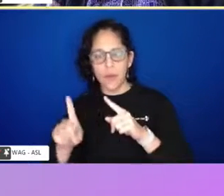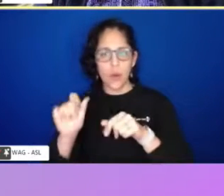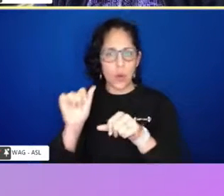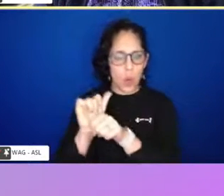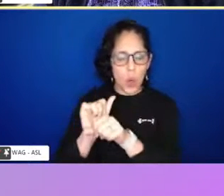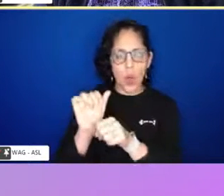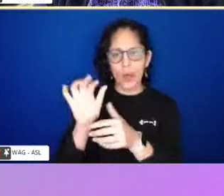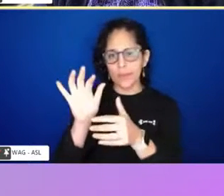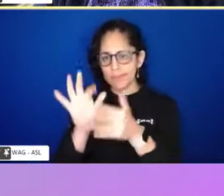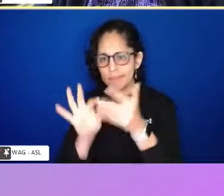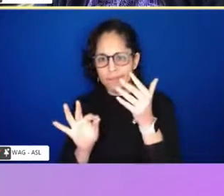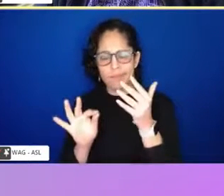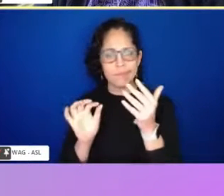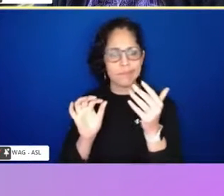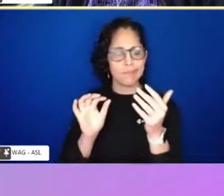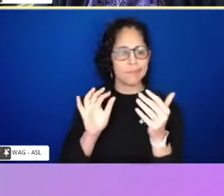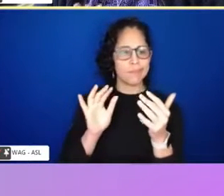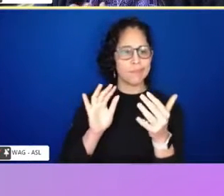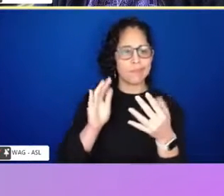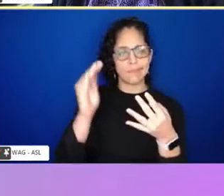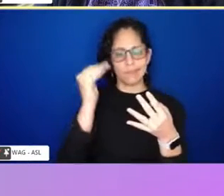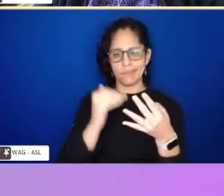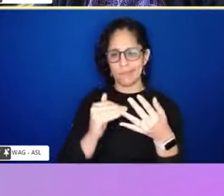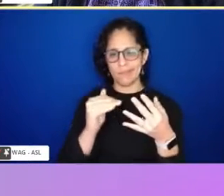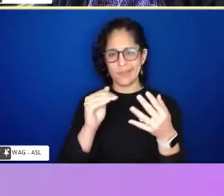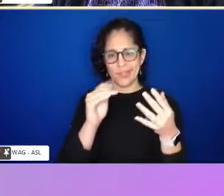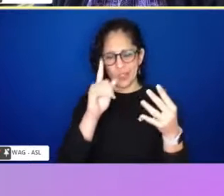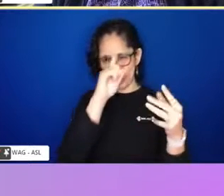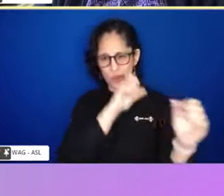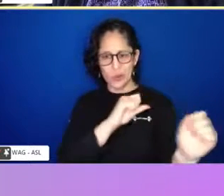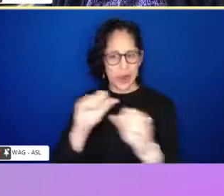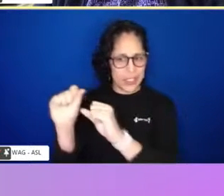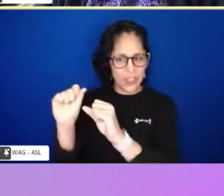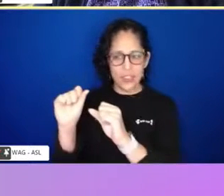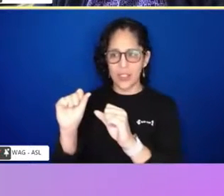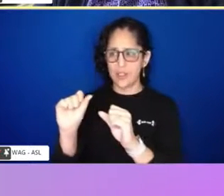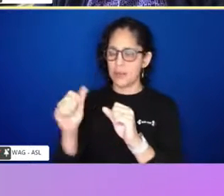about some aspirational aspects and some framework that you can use. We will look